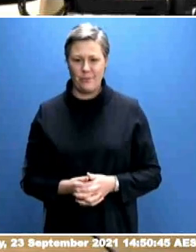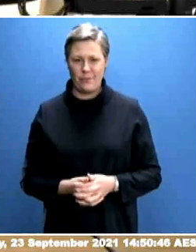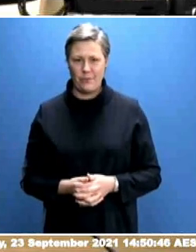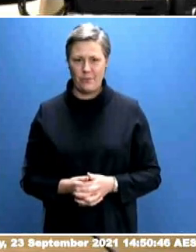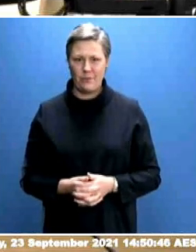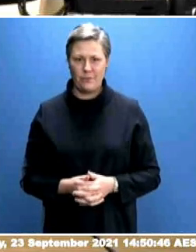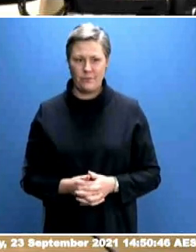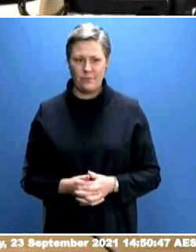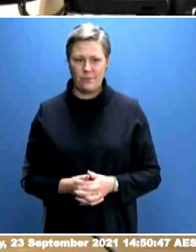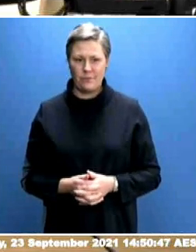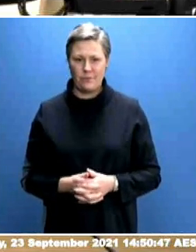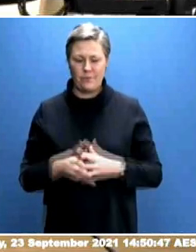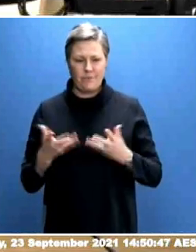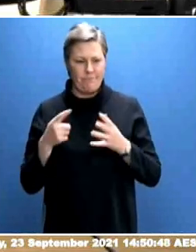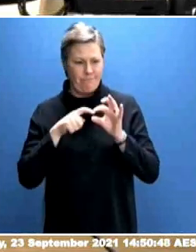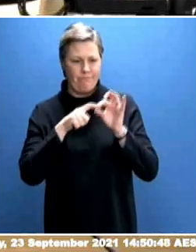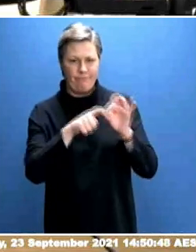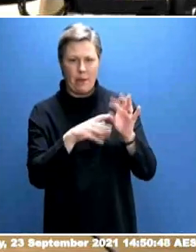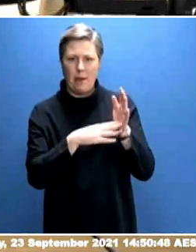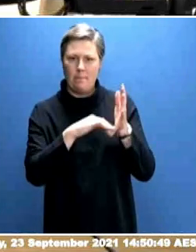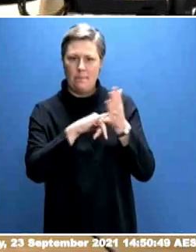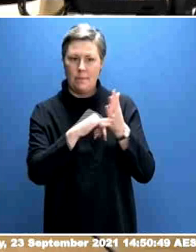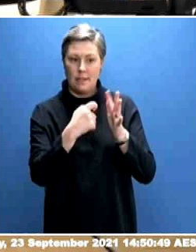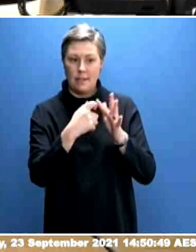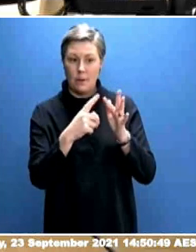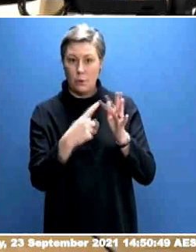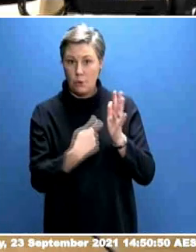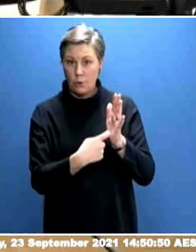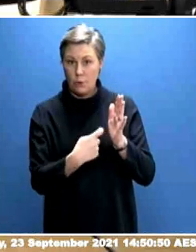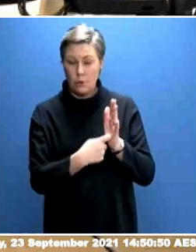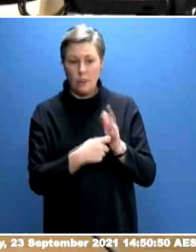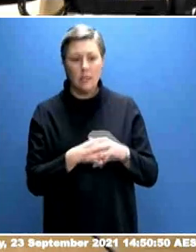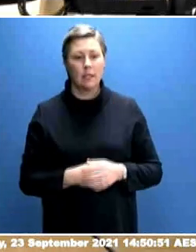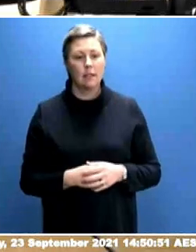Ms Kerr, did you hear the evidence that was given earlier